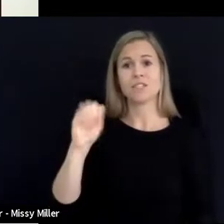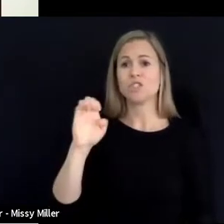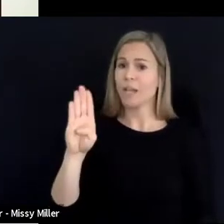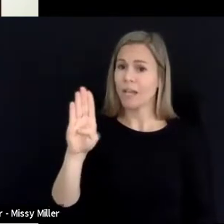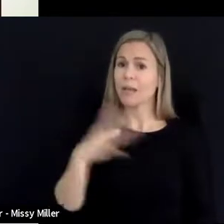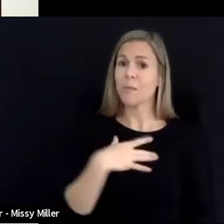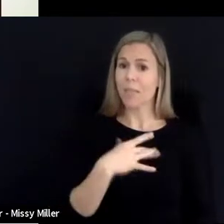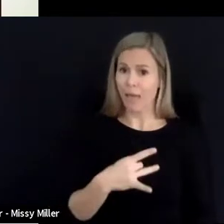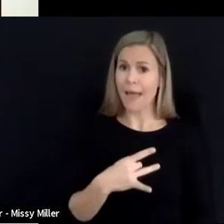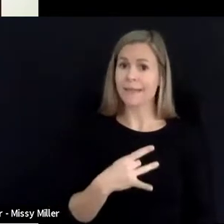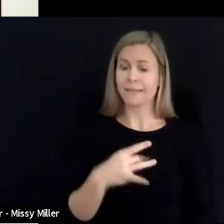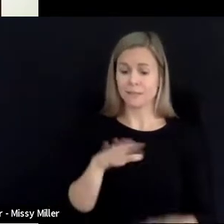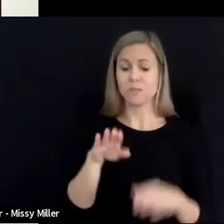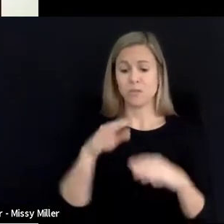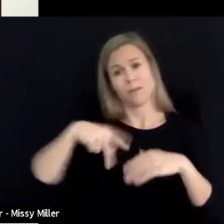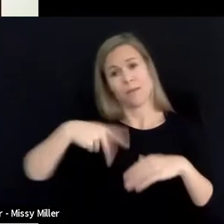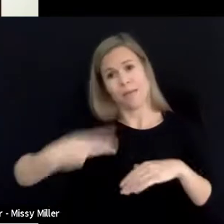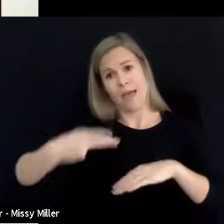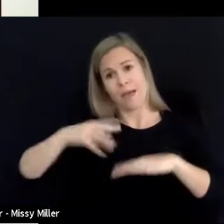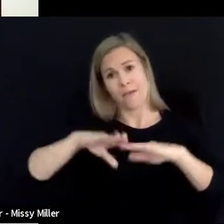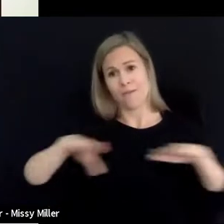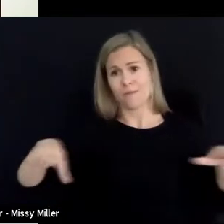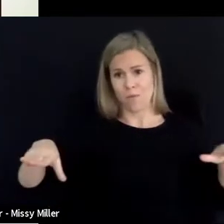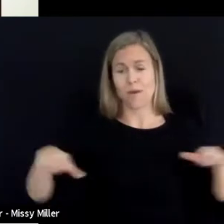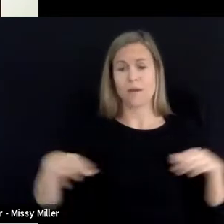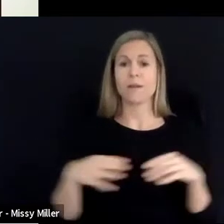But it took us a while to figure this out and to understand it.